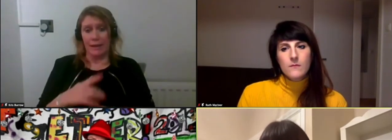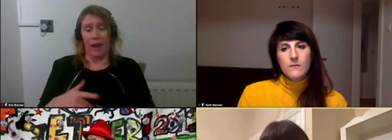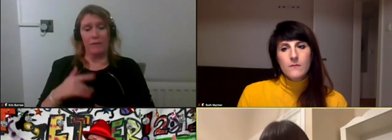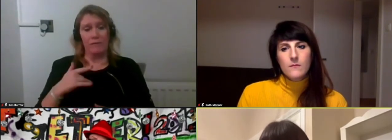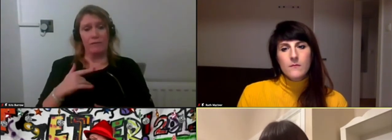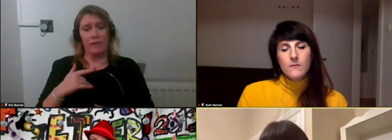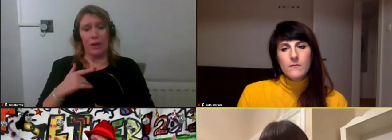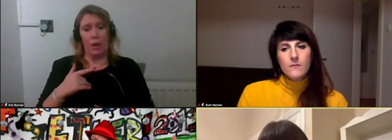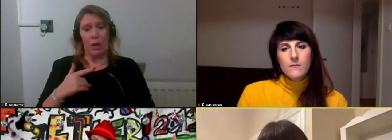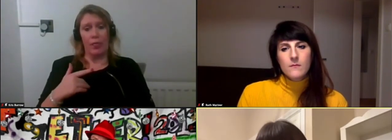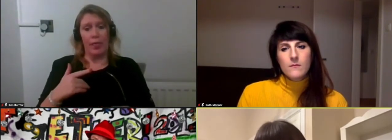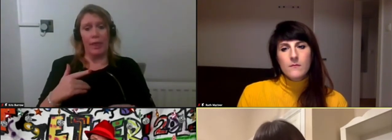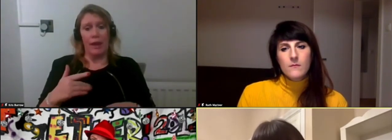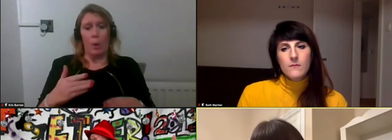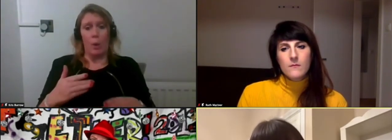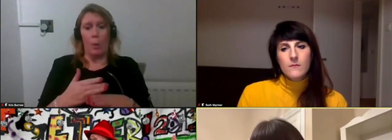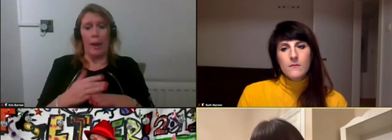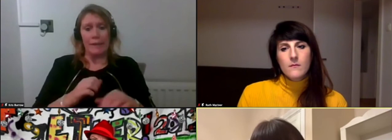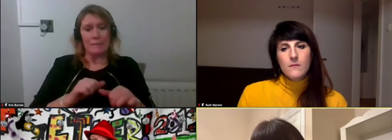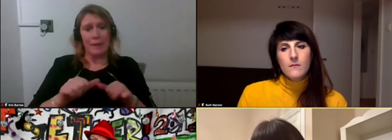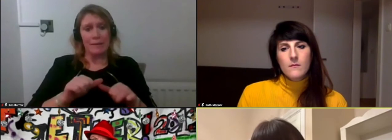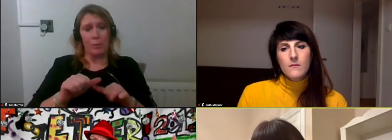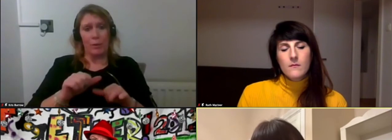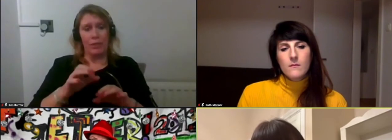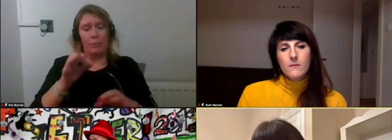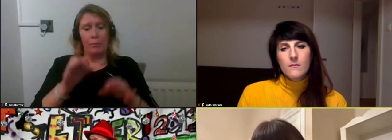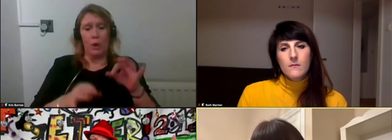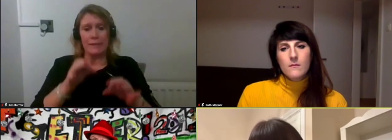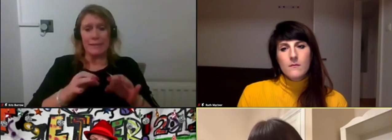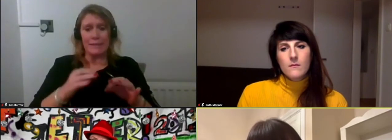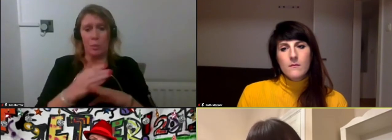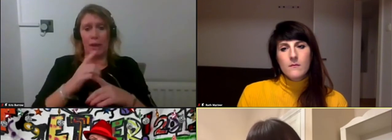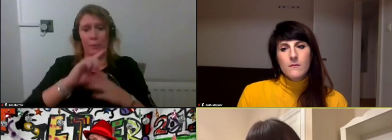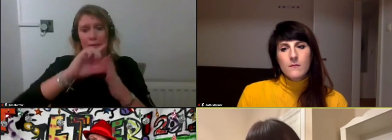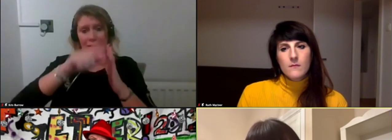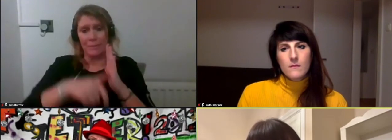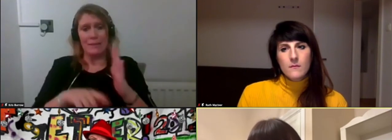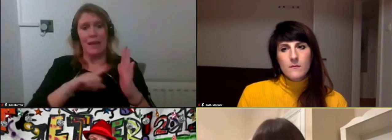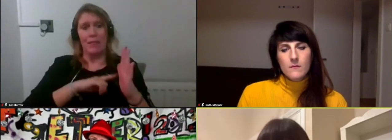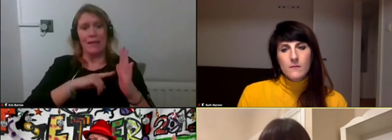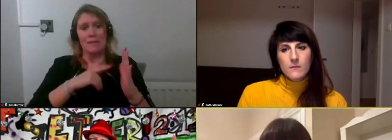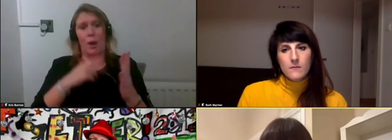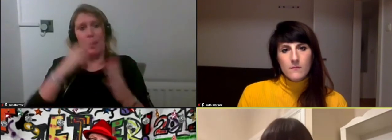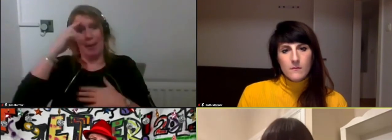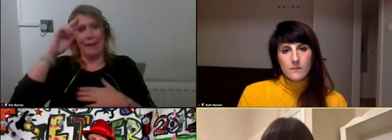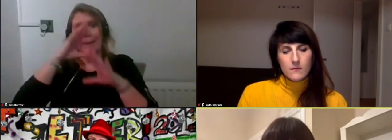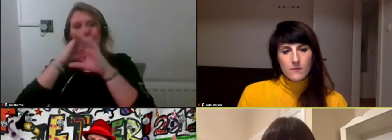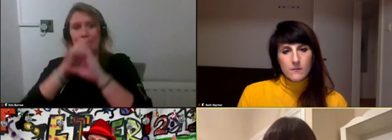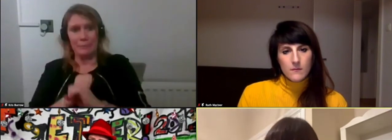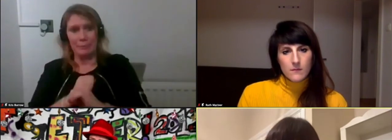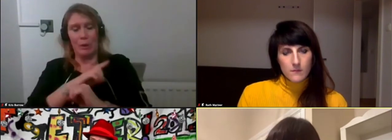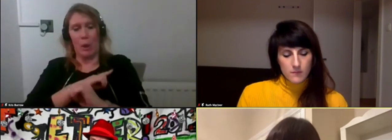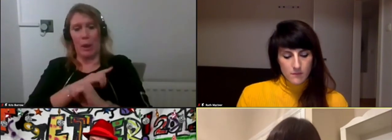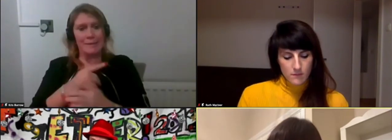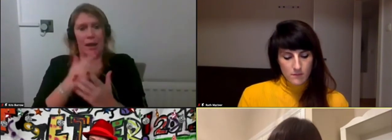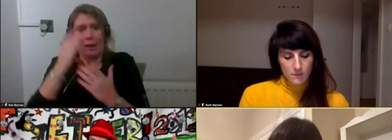of working with politics of disability, which is why I'm sending this anonymously." We don't think at Together!